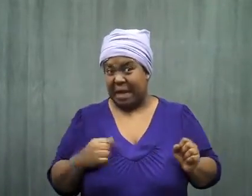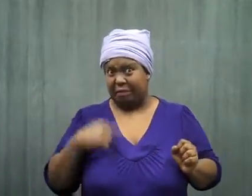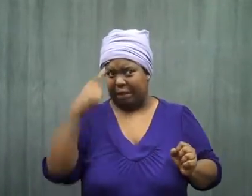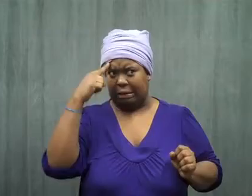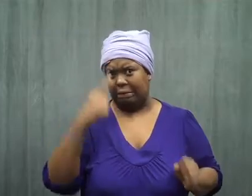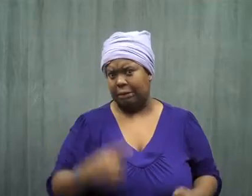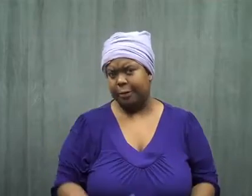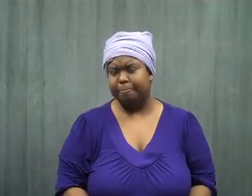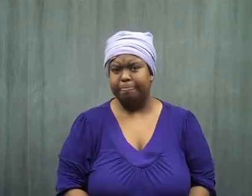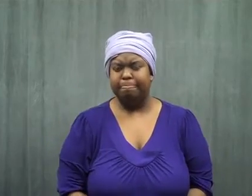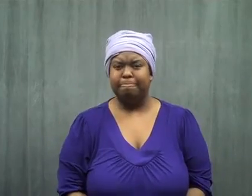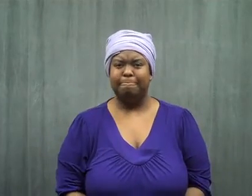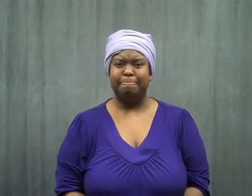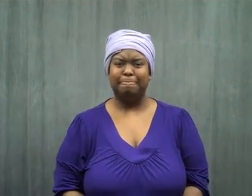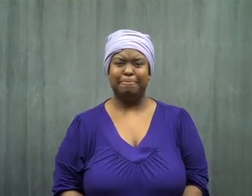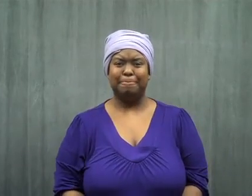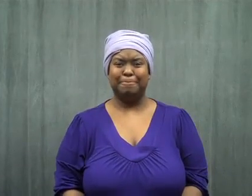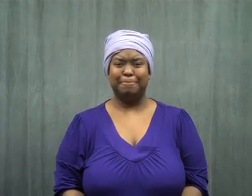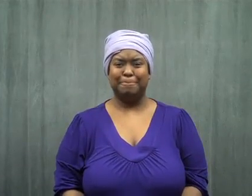I think...